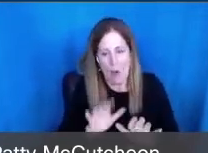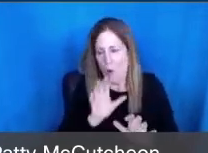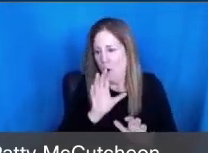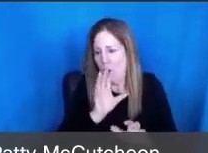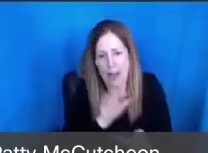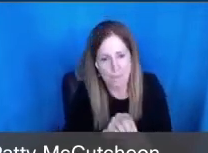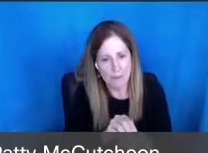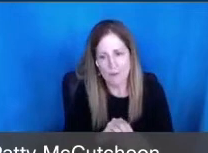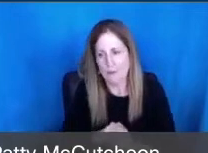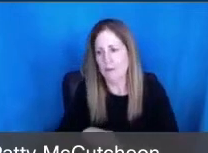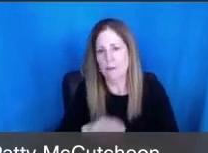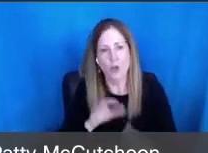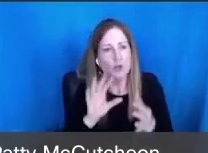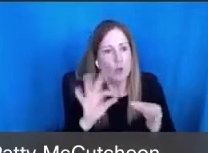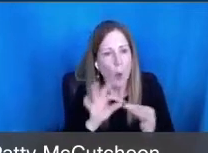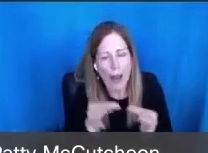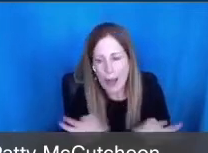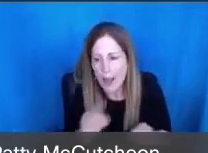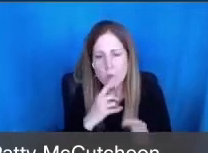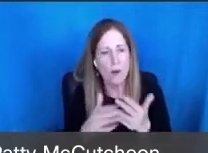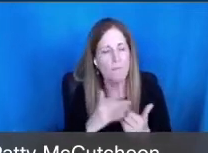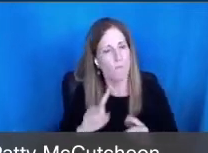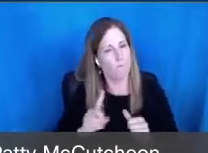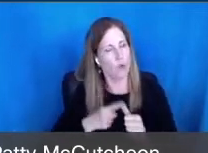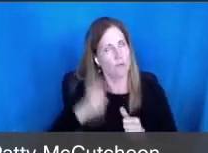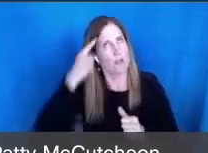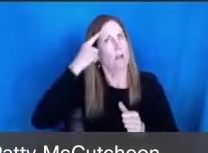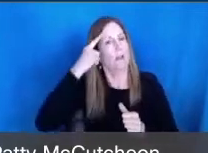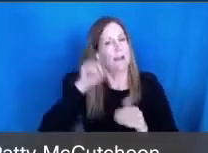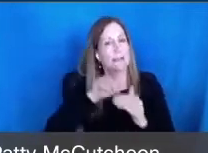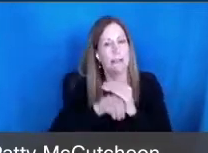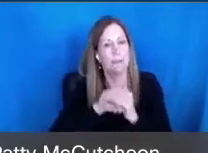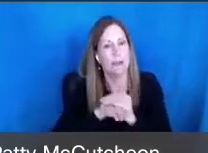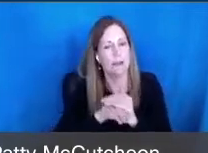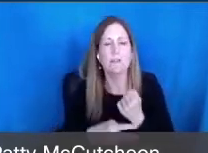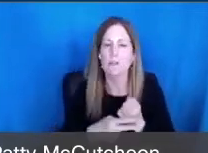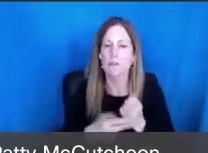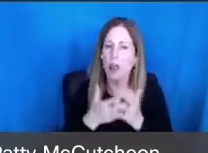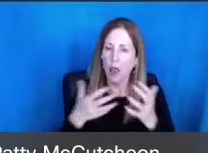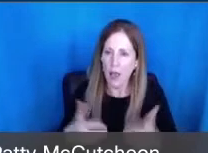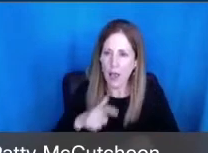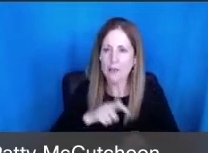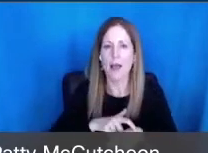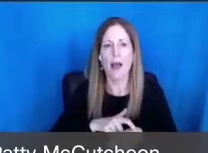or whatever your tool is, we want to start with that accessibility. And that saves us a lot of time, effort, and frustration in the end